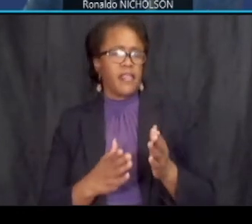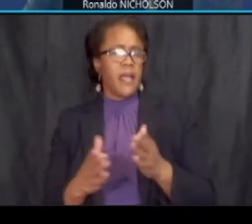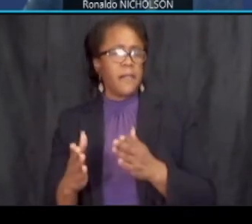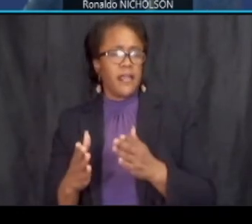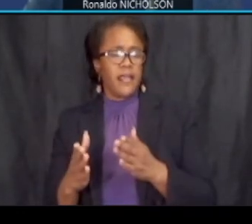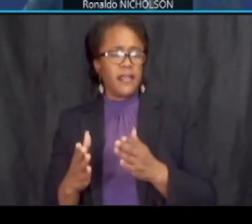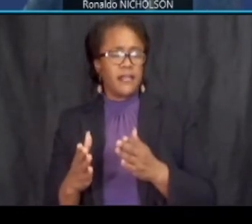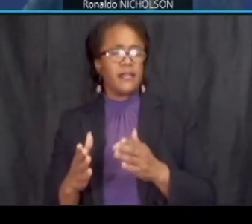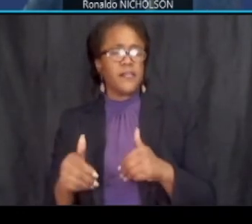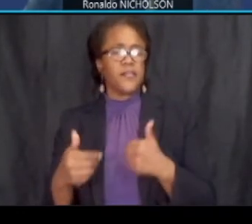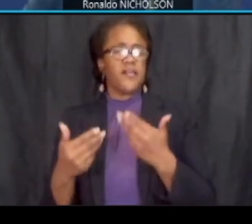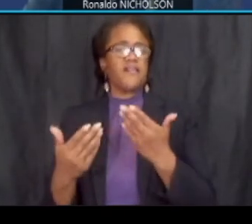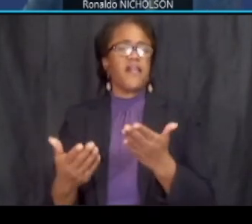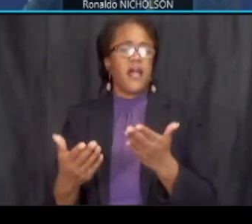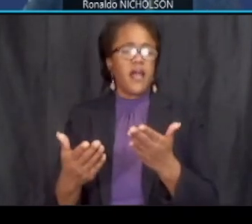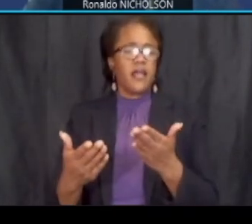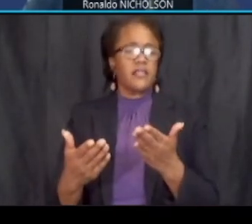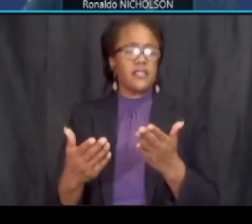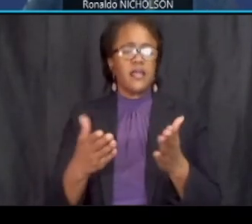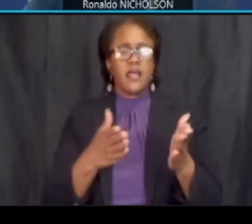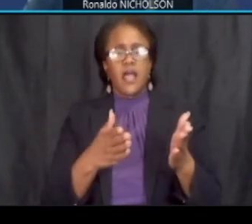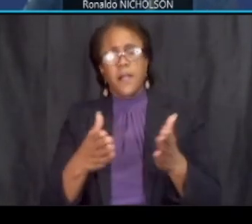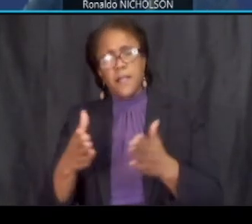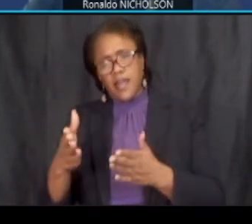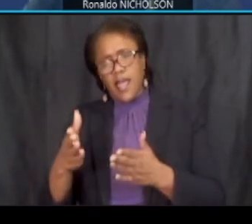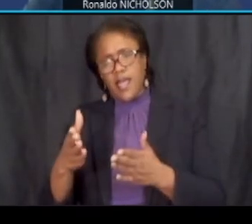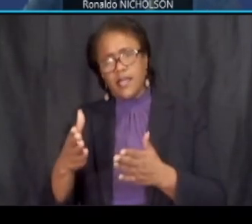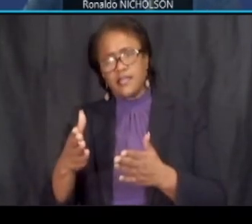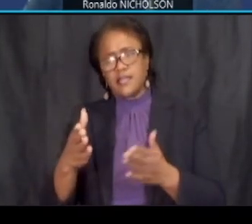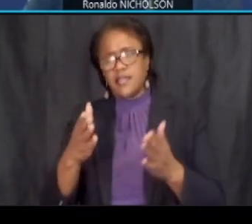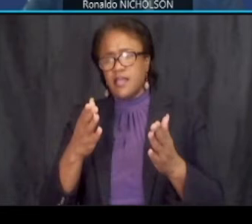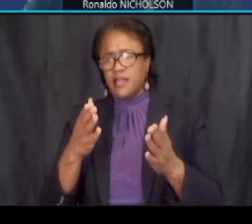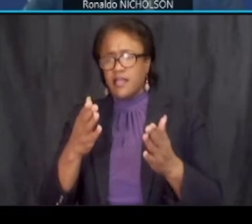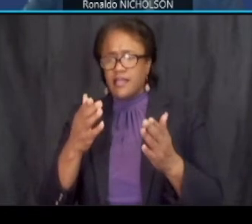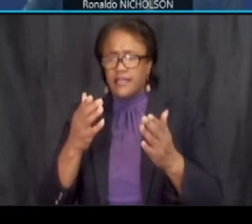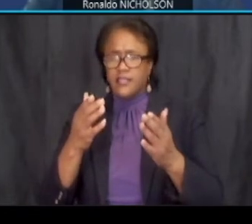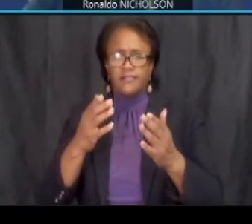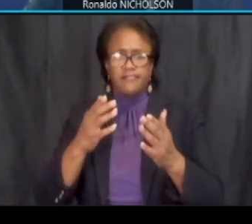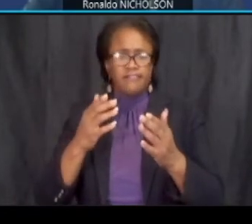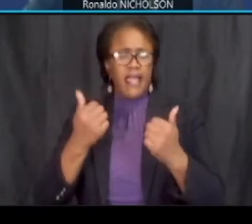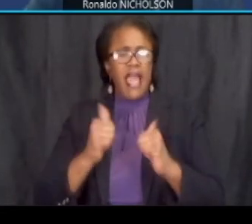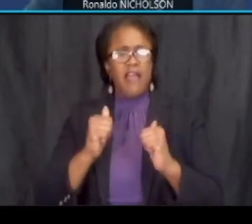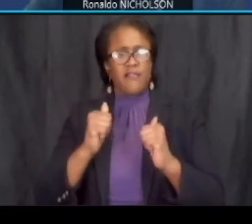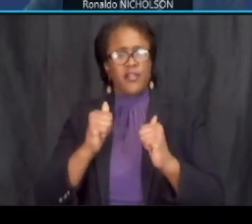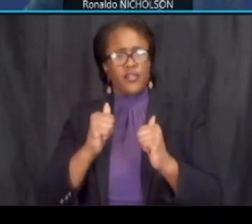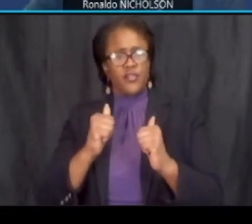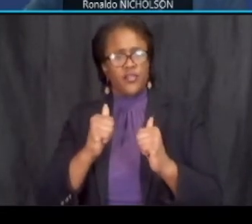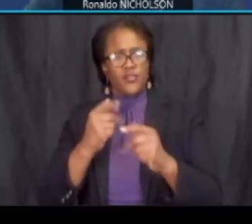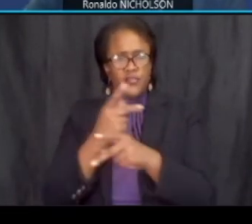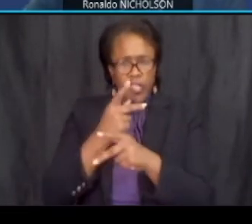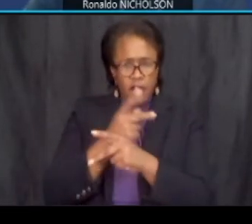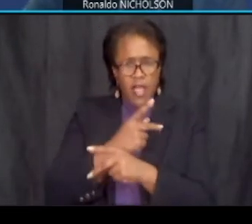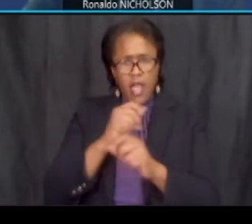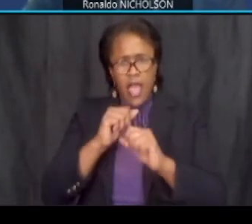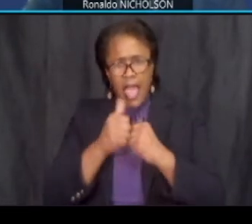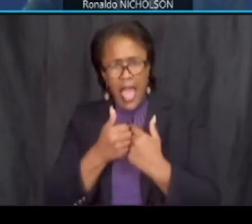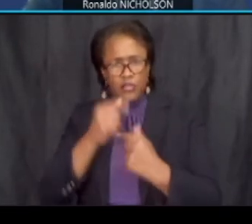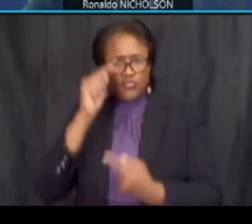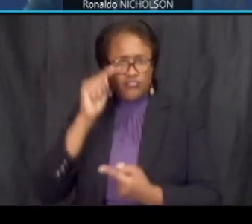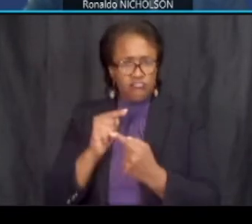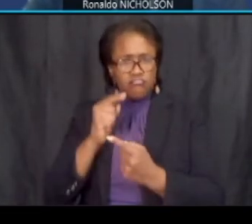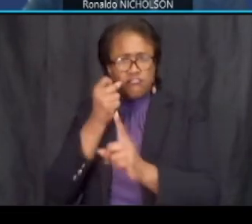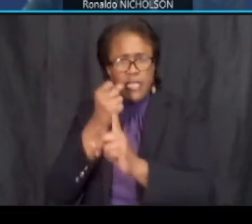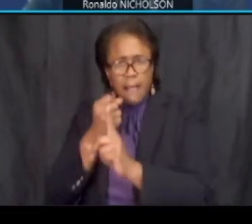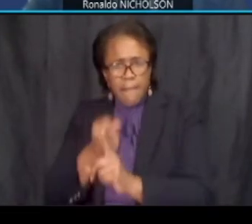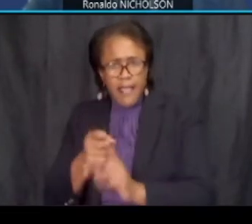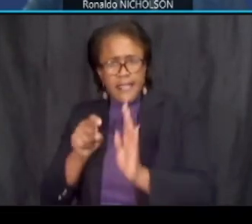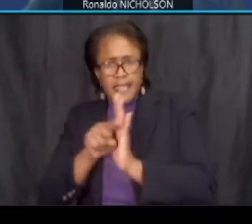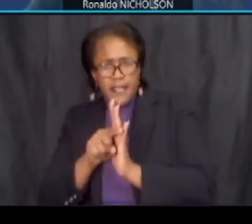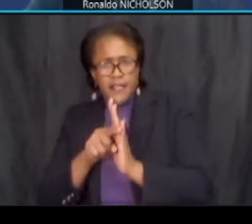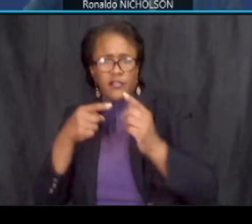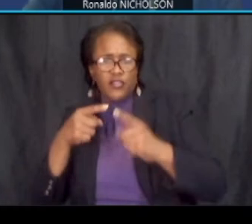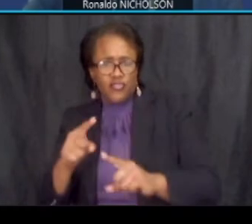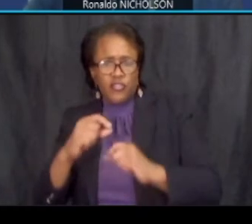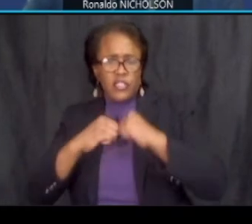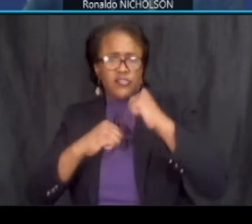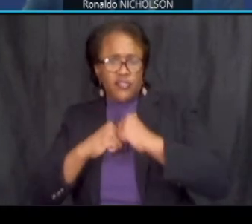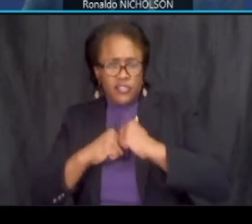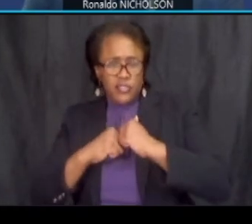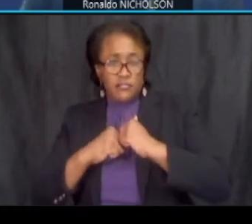is a planned effort to mitigate the impacts during construction on a major complex project